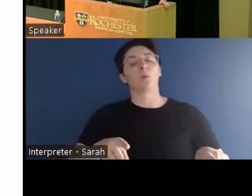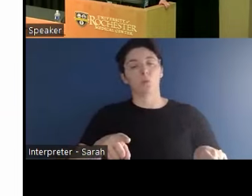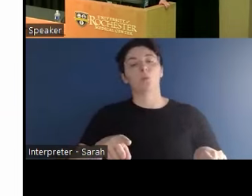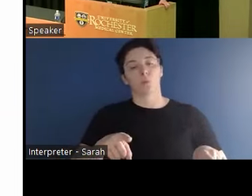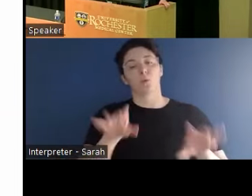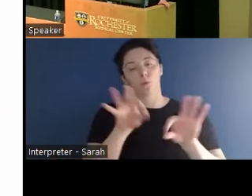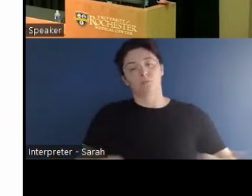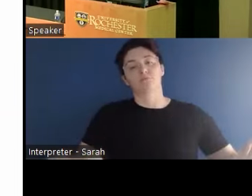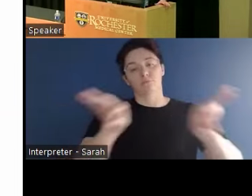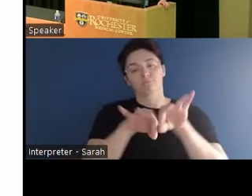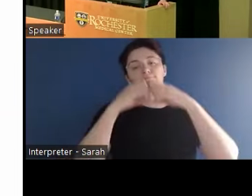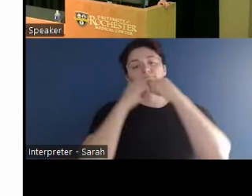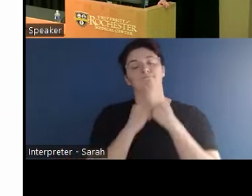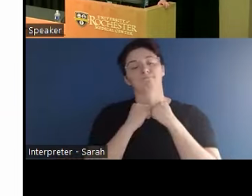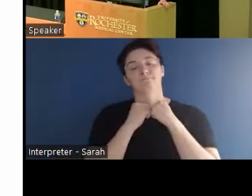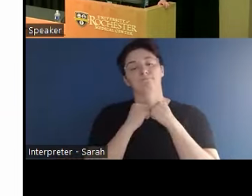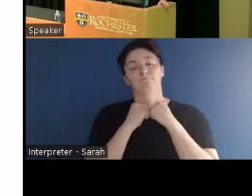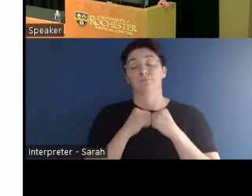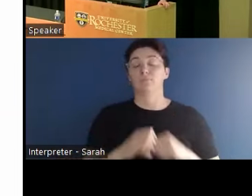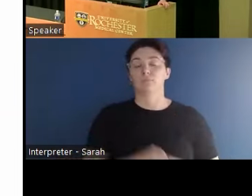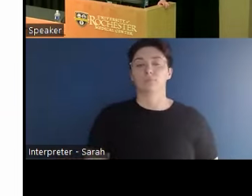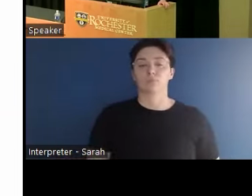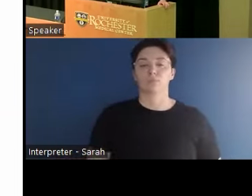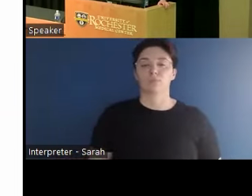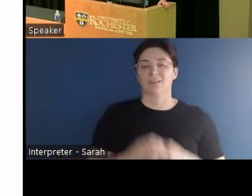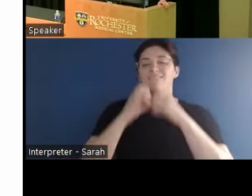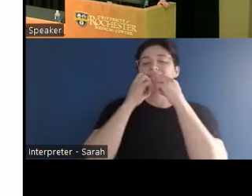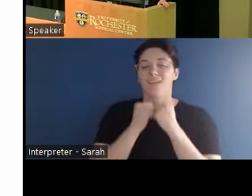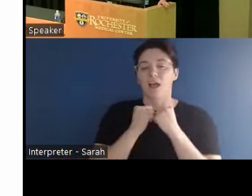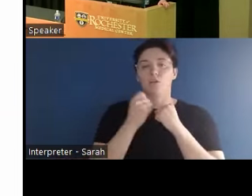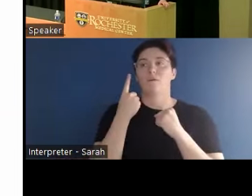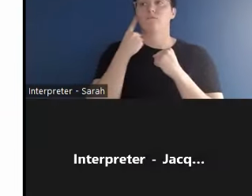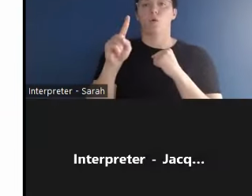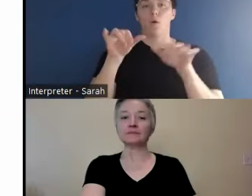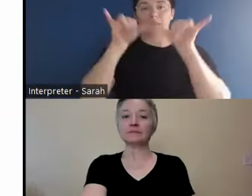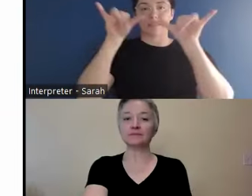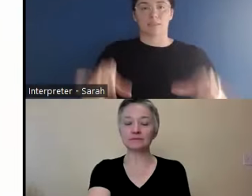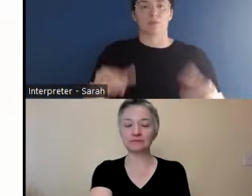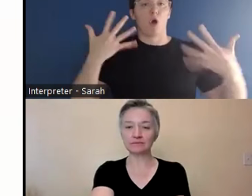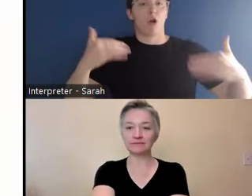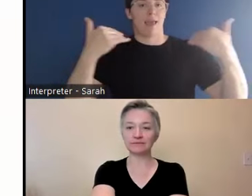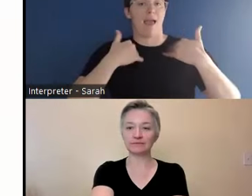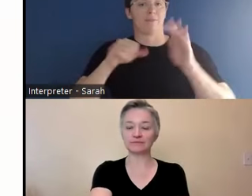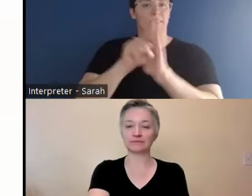just say it's more valuable for constructs that have clear observable symptoms like externalizing